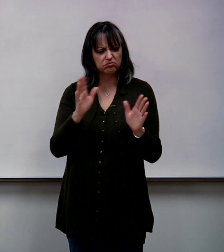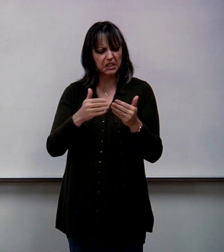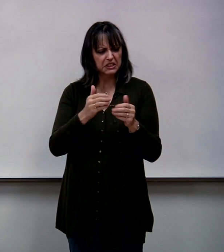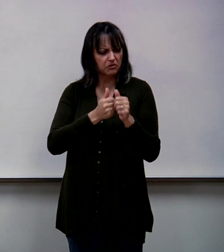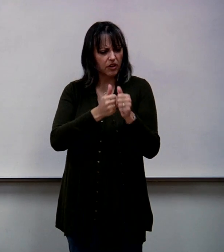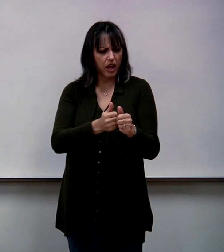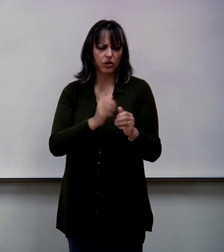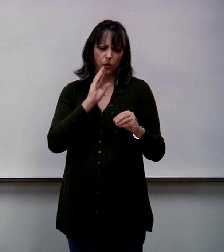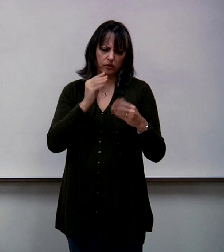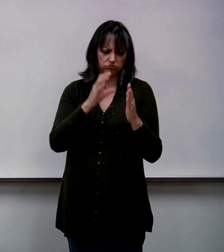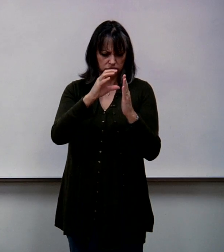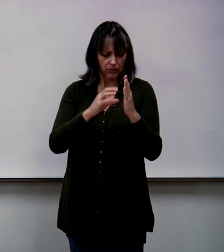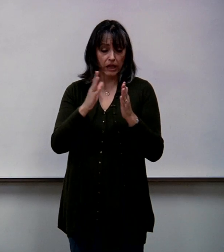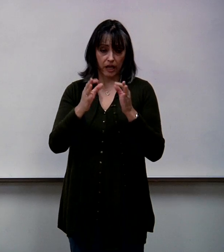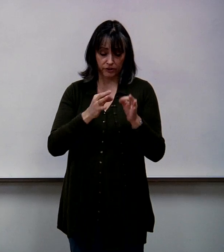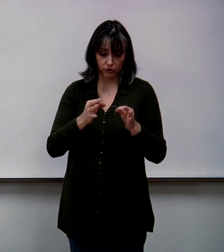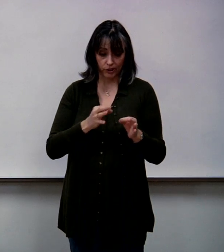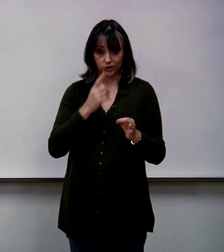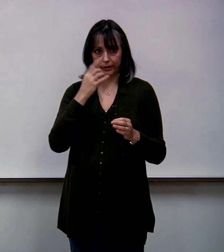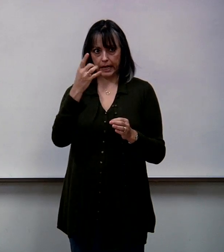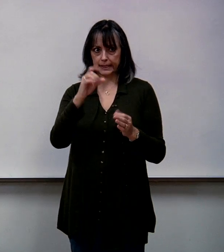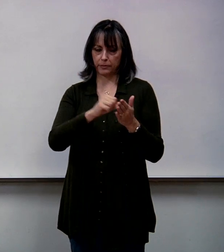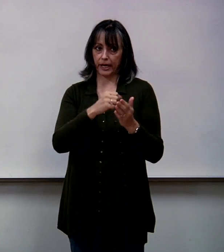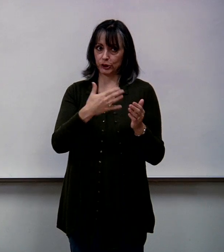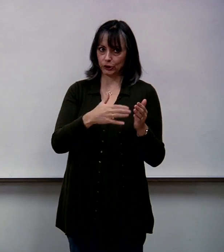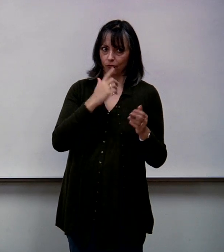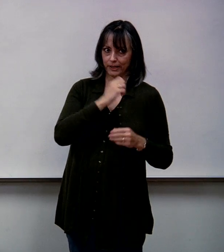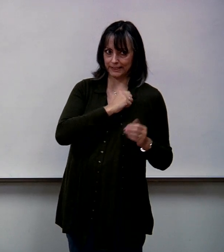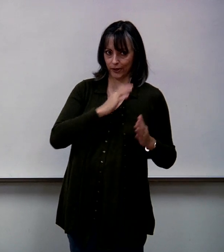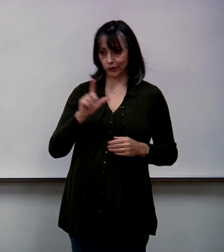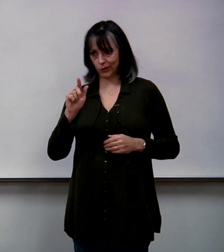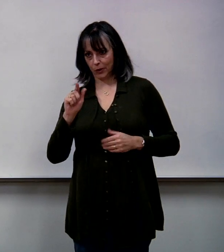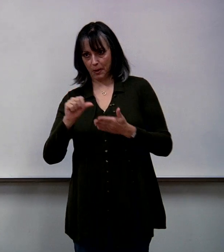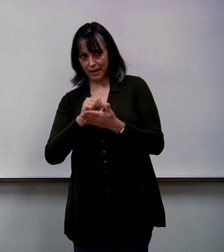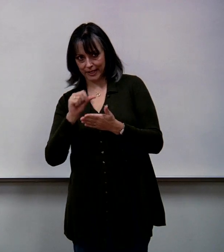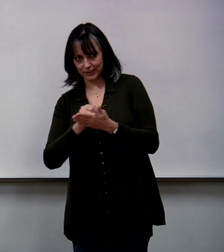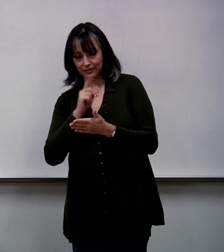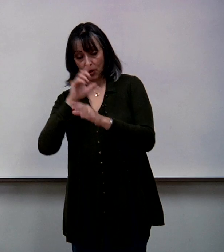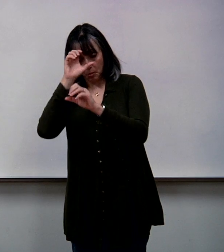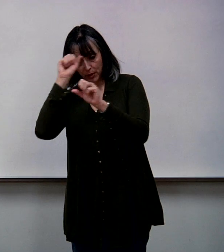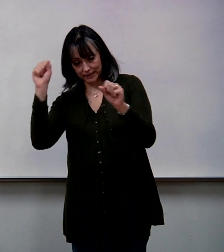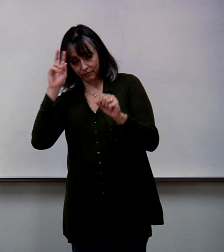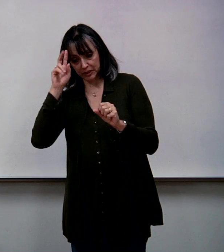There's lots of instructions. They are pretty heavy. 18 pages for the senator packet and 21 pages for president and vice president. They have instructions.